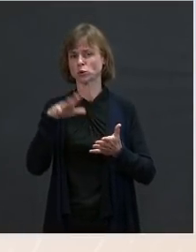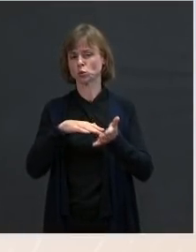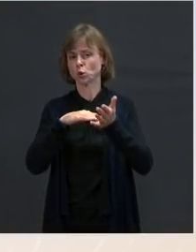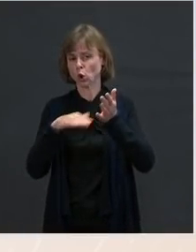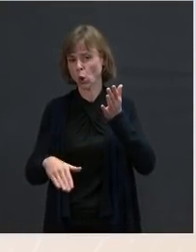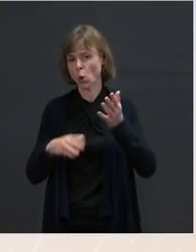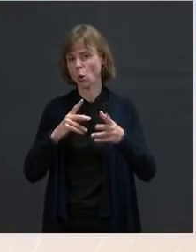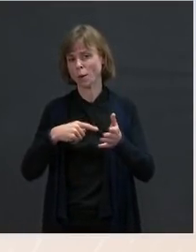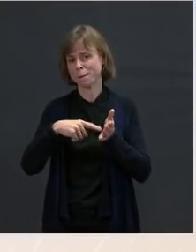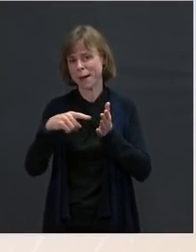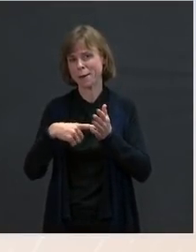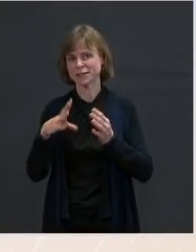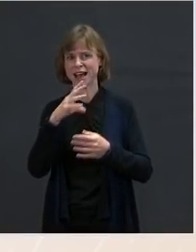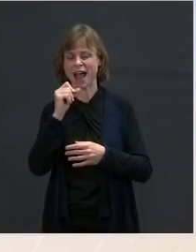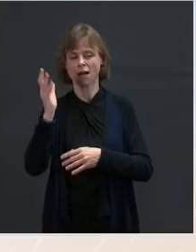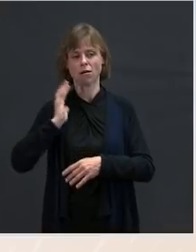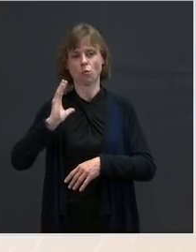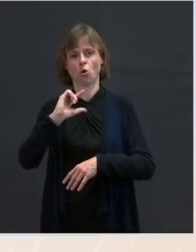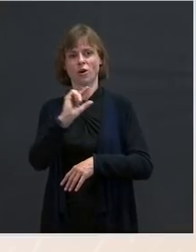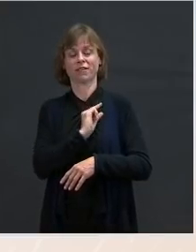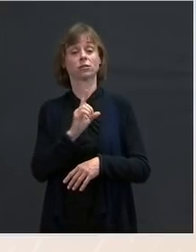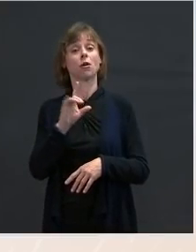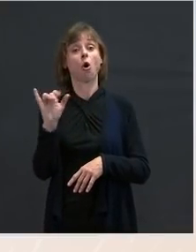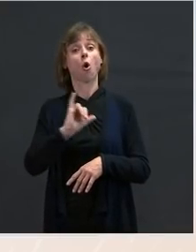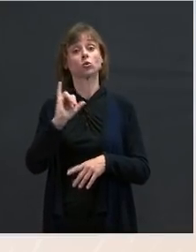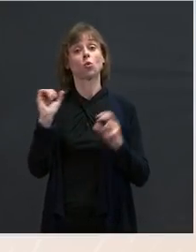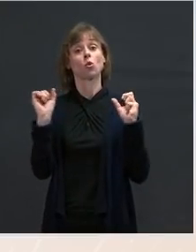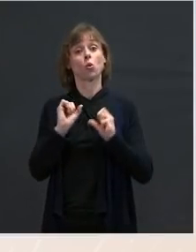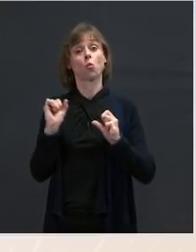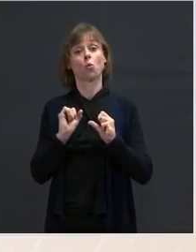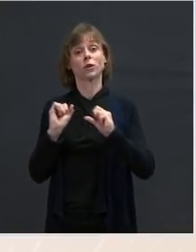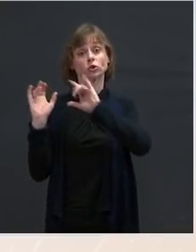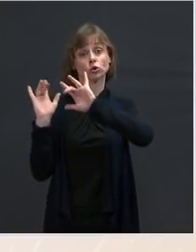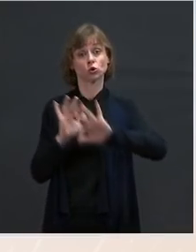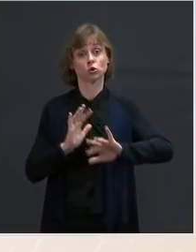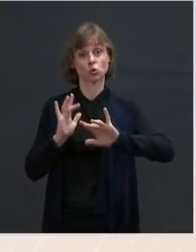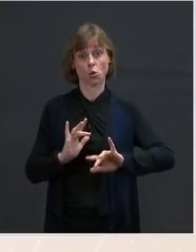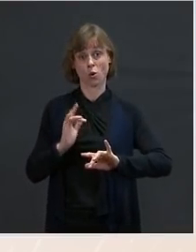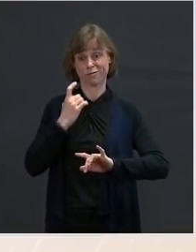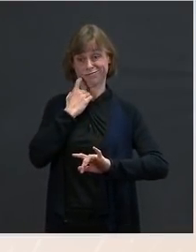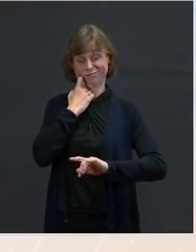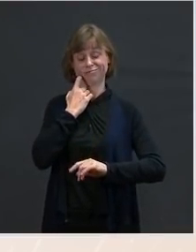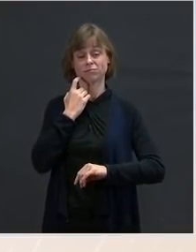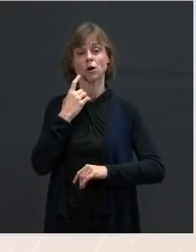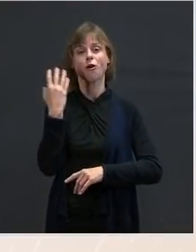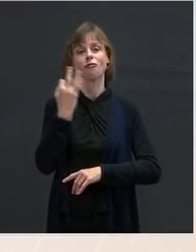I also just had an update on the winter storm. On Friday, the President approved a major disaster declaration,